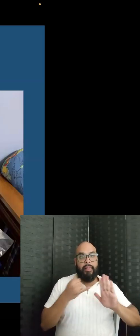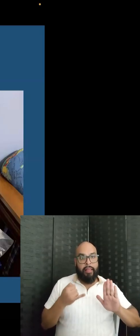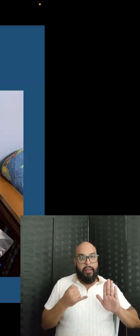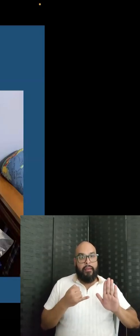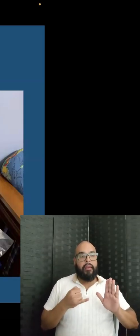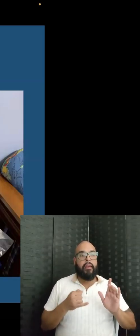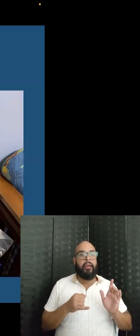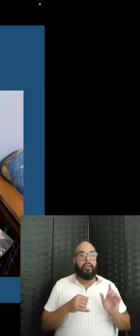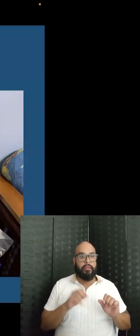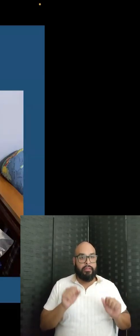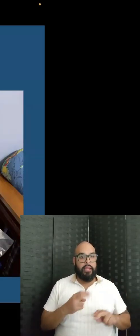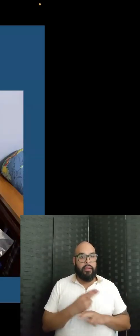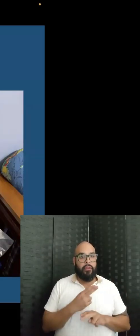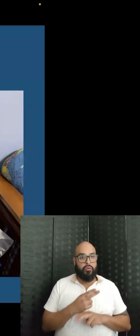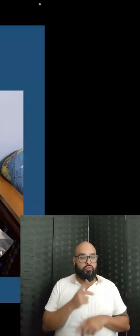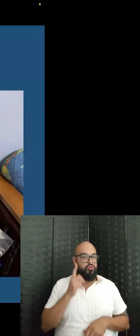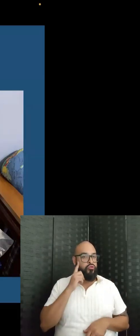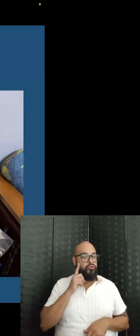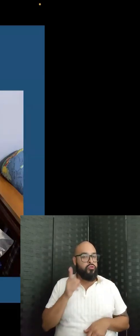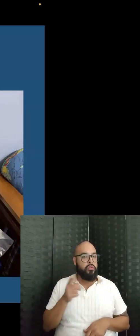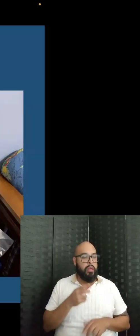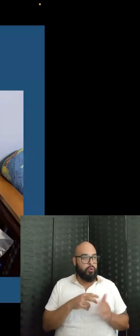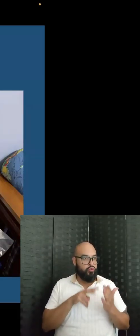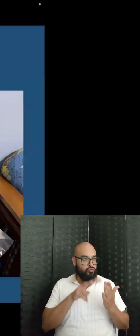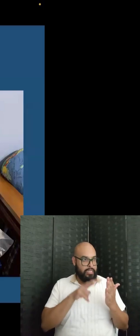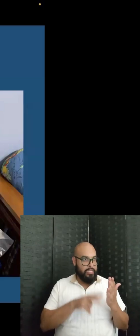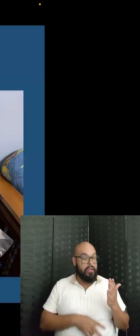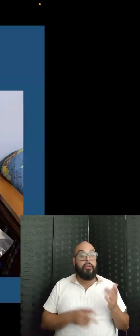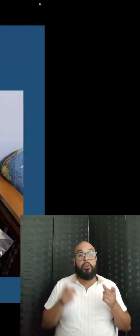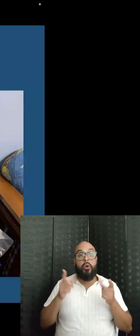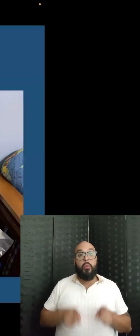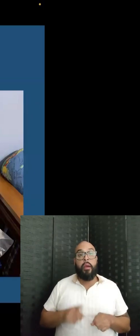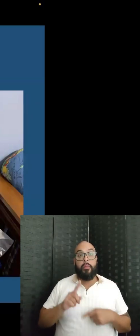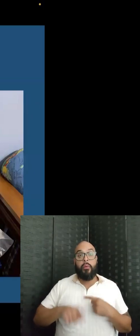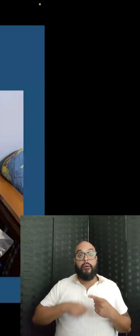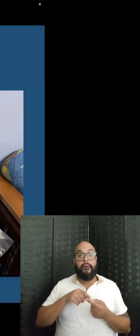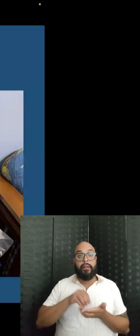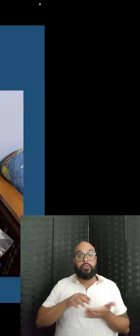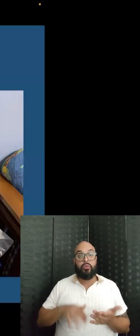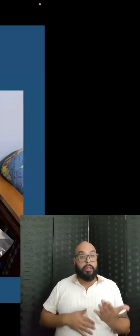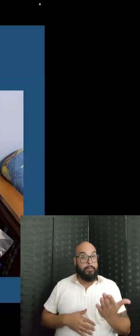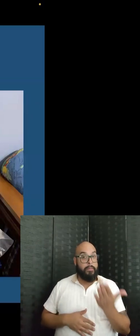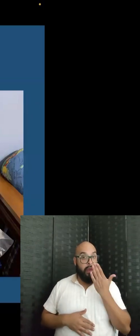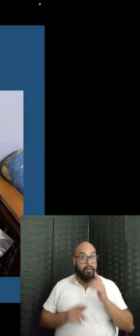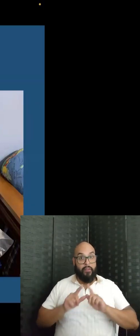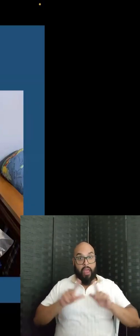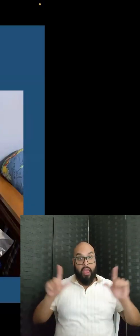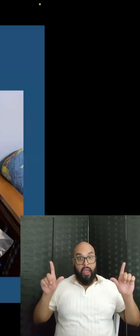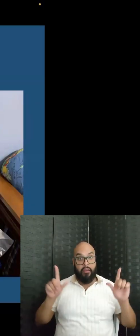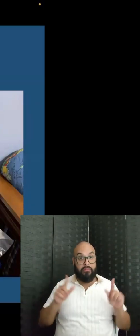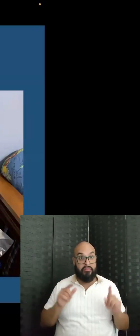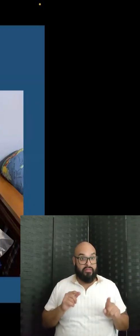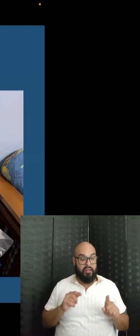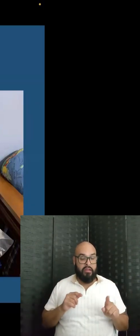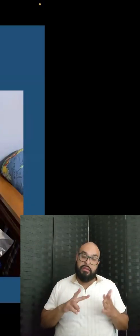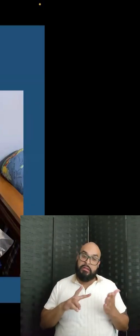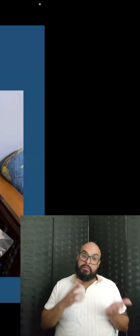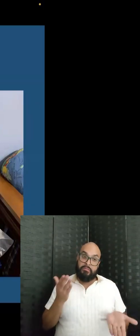Because what's happening when a student magnifies their document to this level, they're maybe seeing 3 words at a time on the screen.